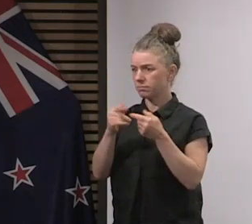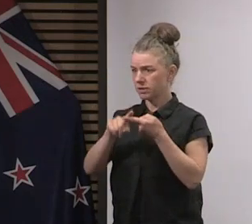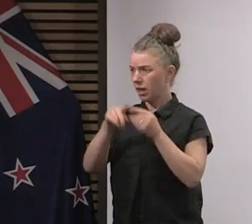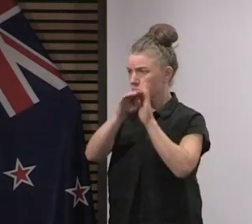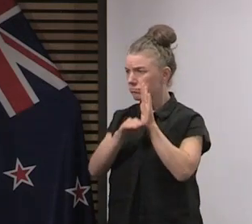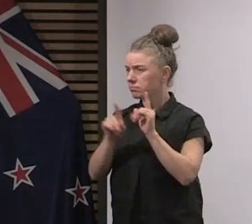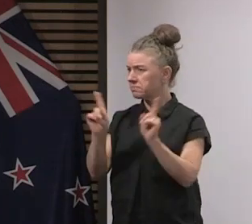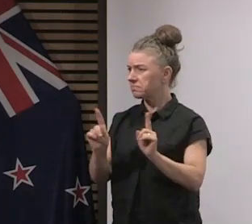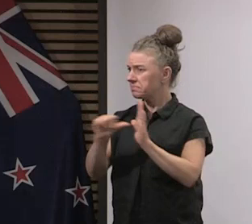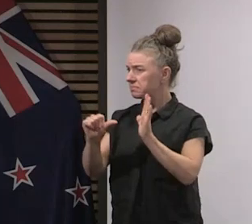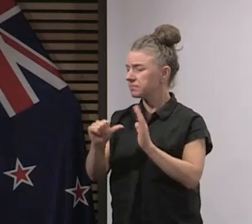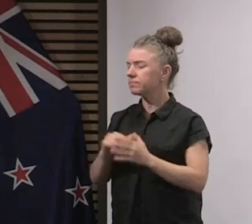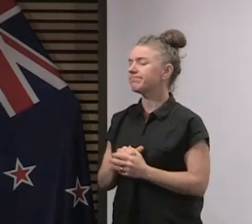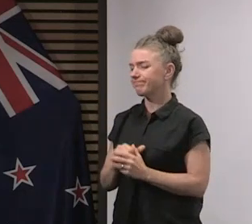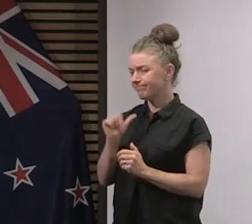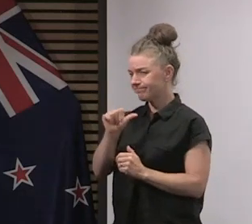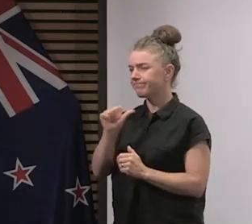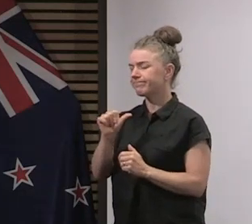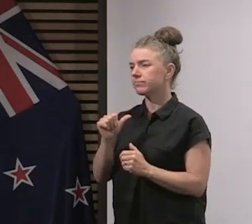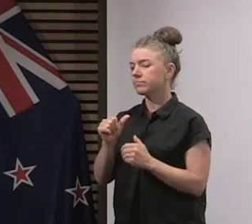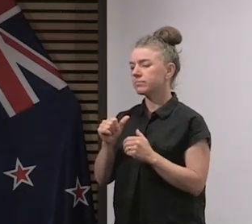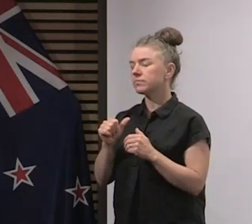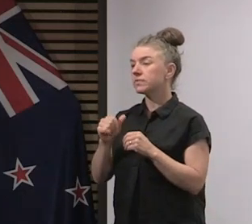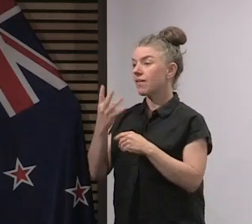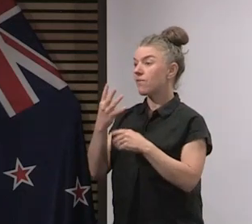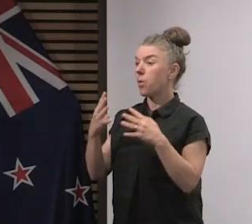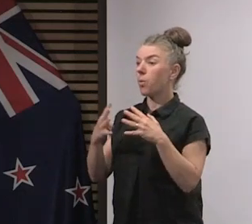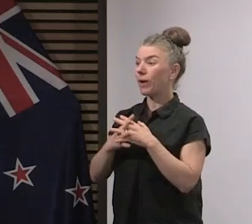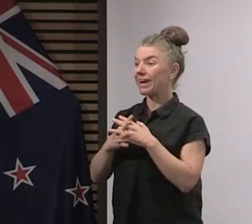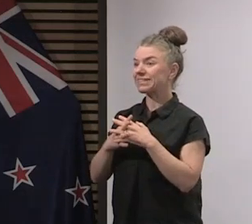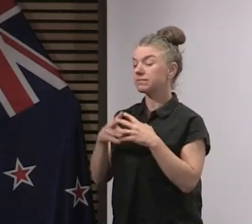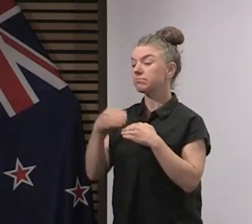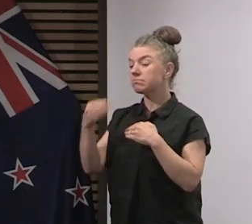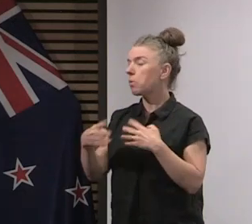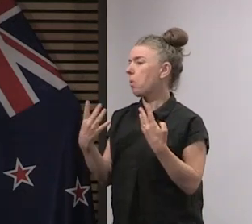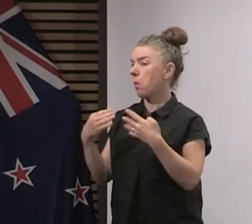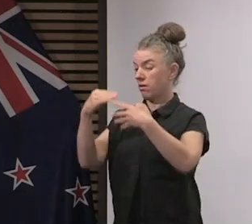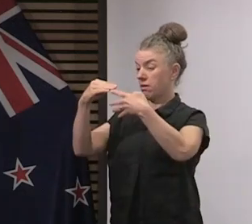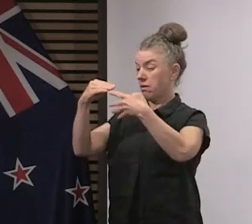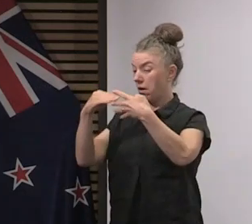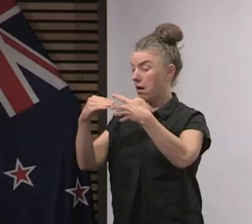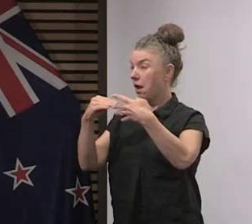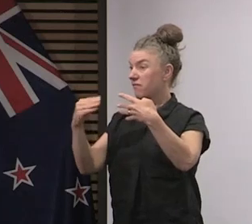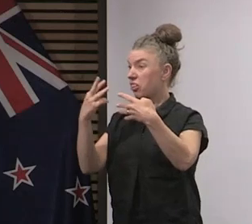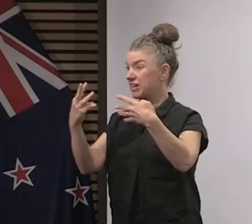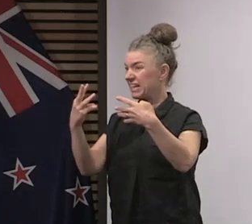country. ..quarantine at the border post-lockdown, will that be mandatory? That is